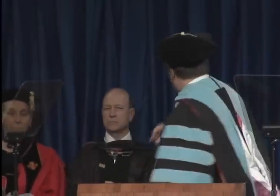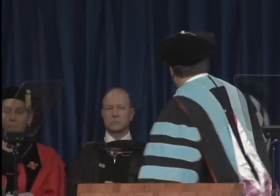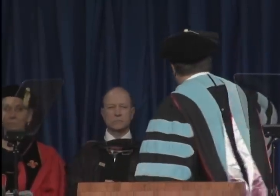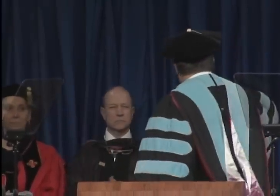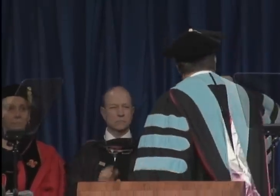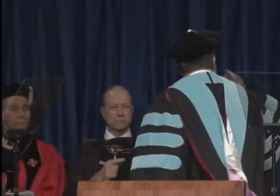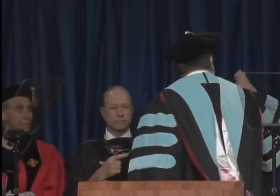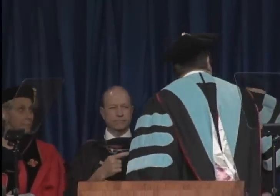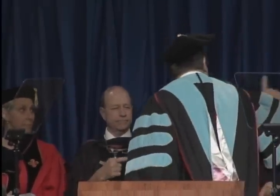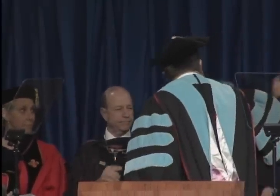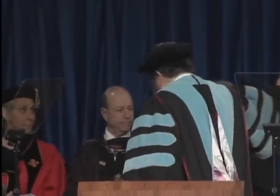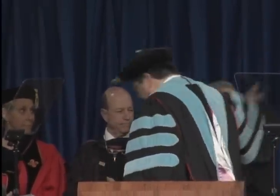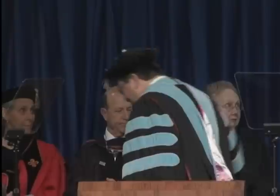call forward the recipients of undergraduate degrees.